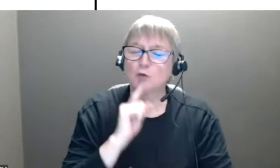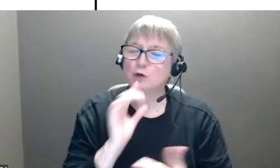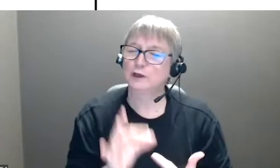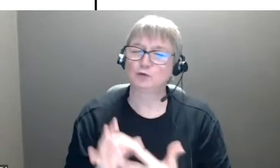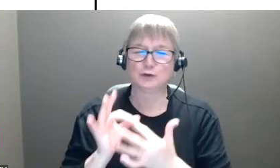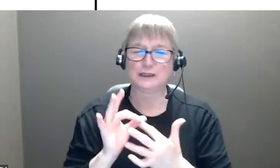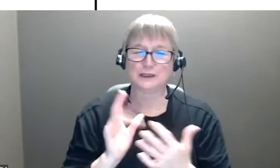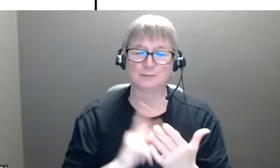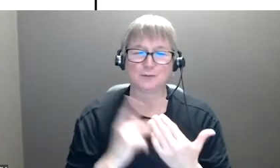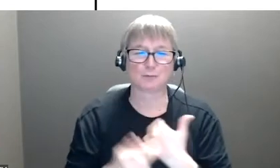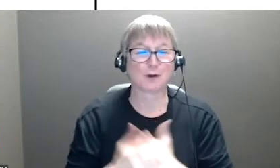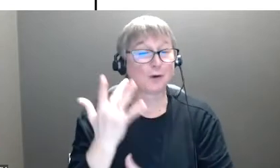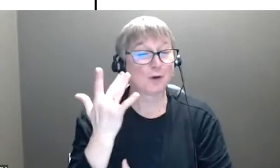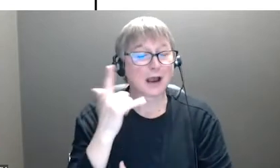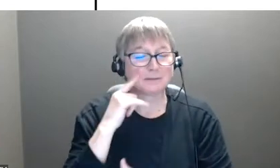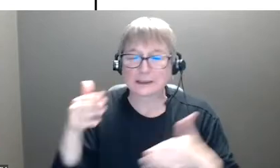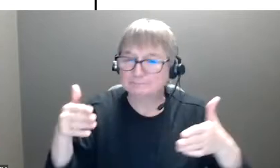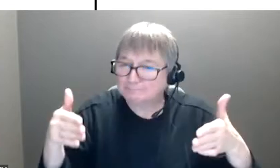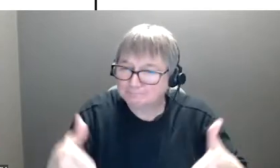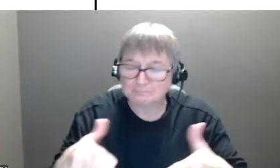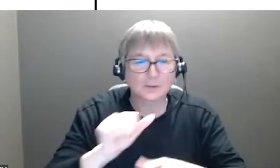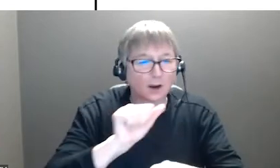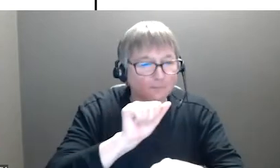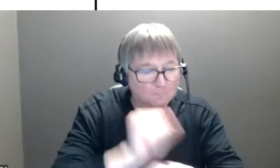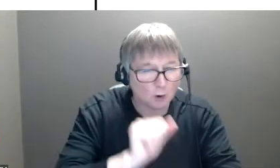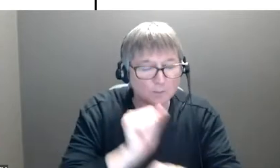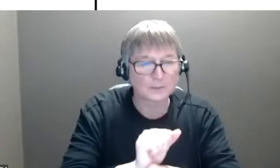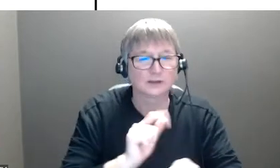specifically reach persons with disabilities with little or no attachment to the labor market.